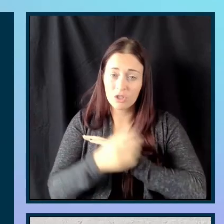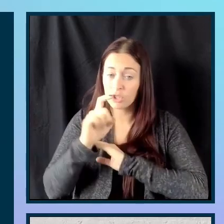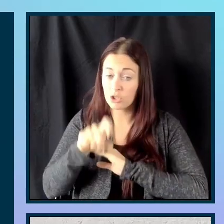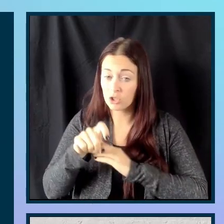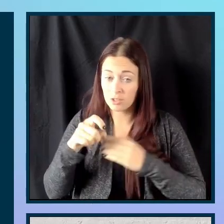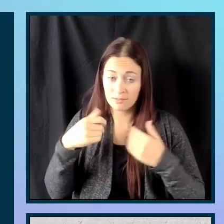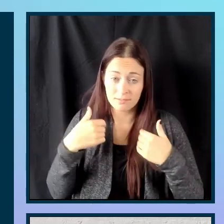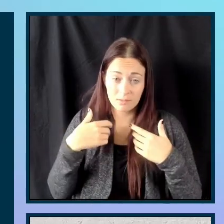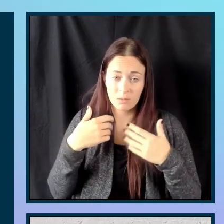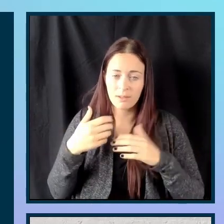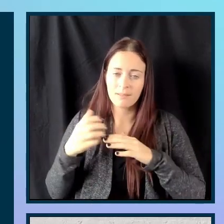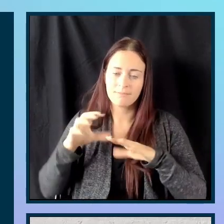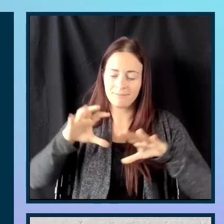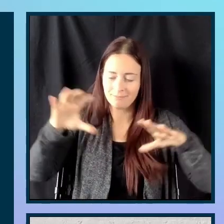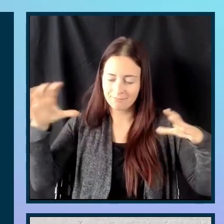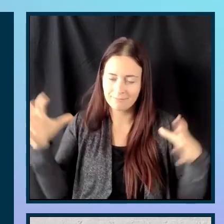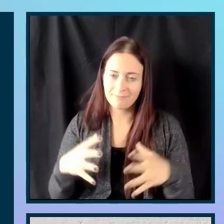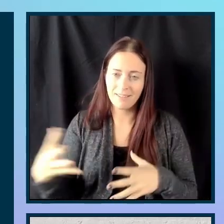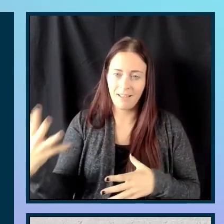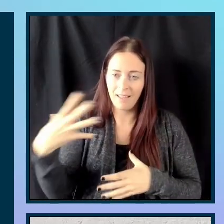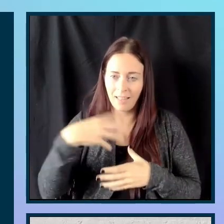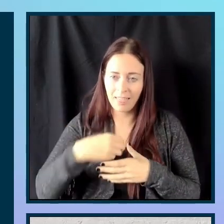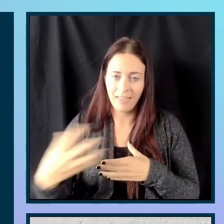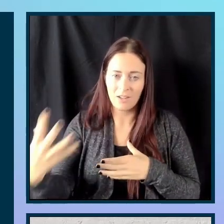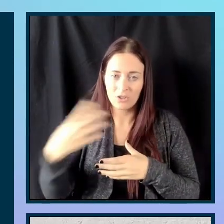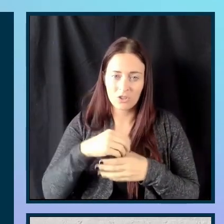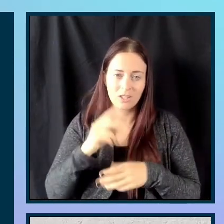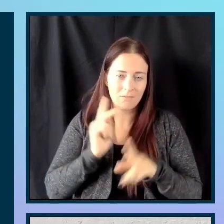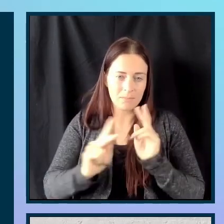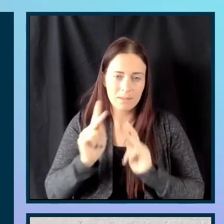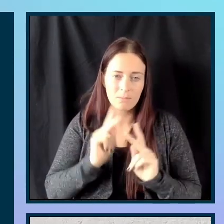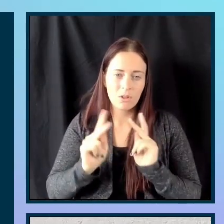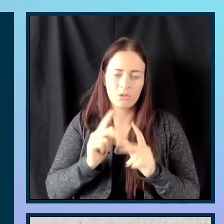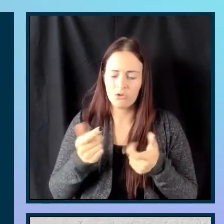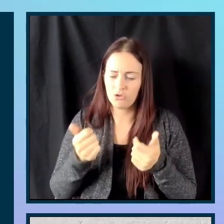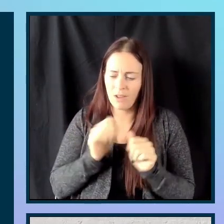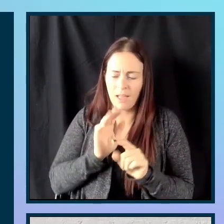is a collection of people who are trying their best to build each other up."